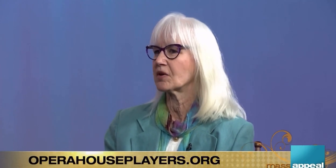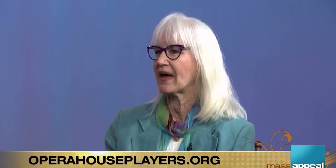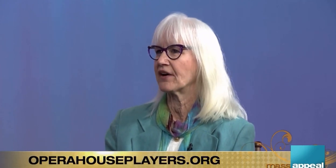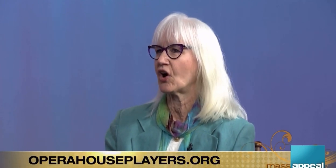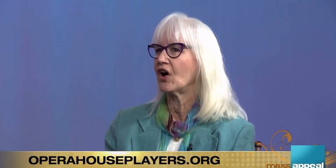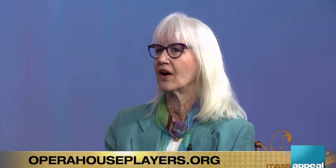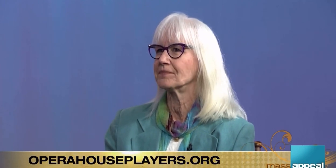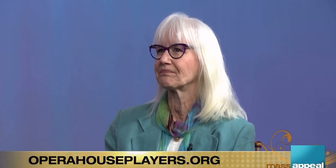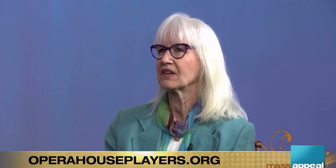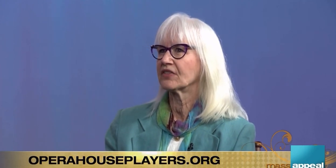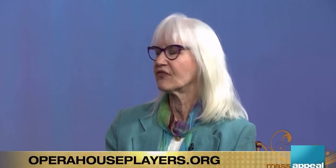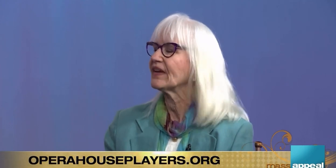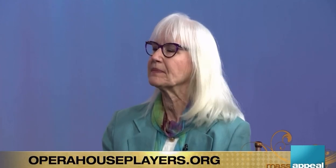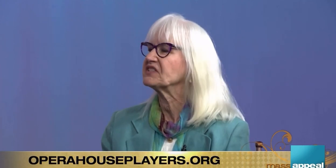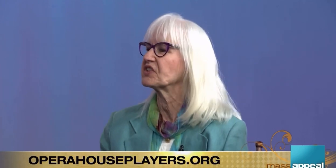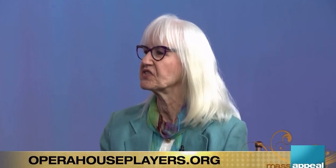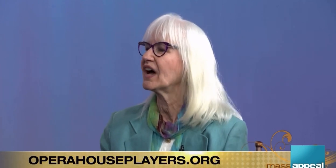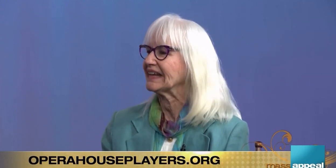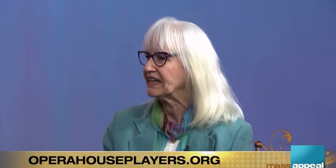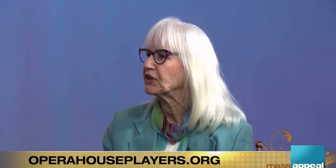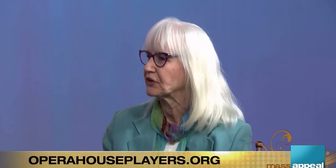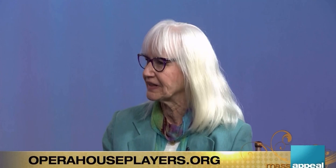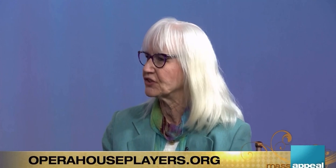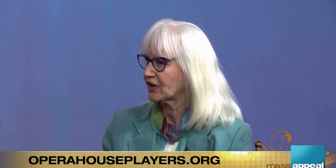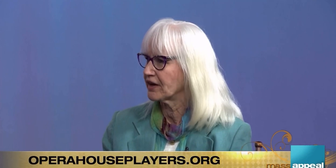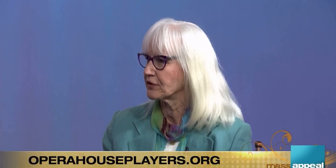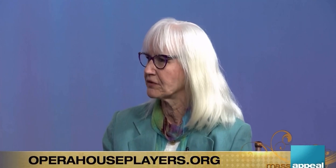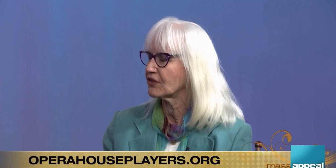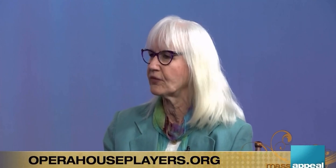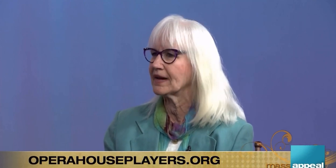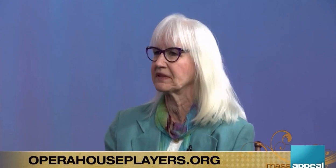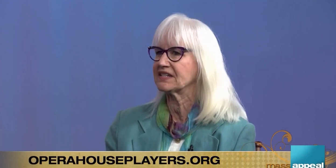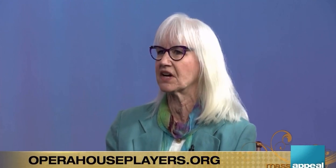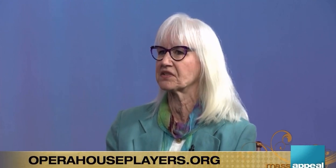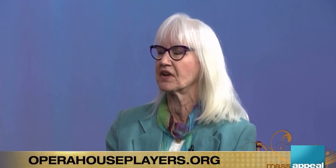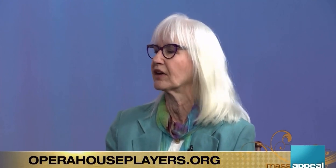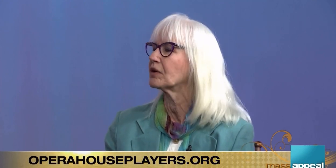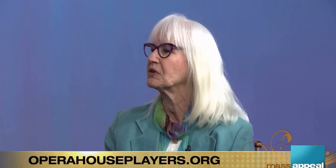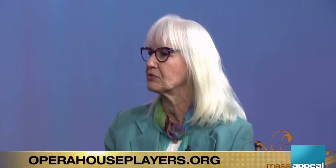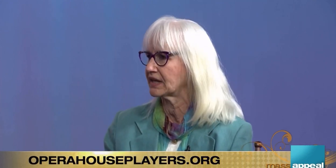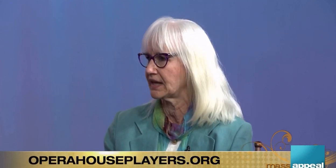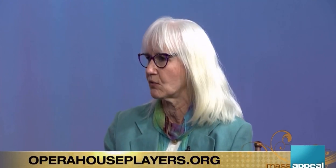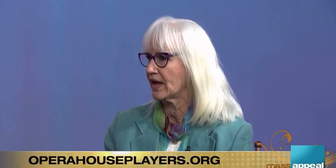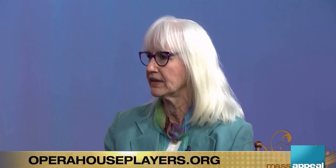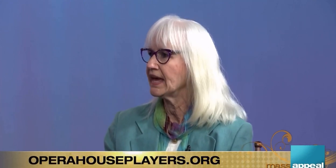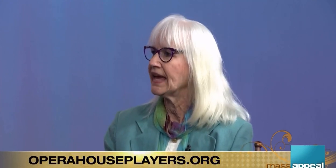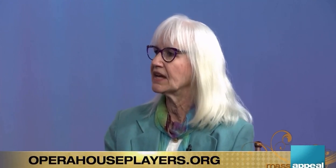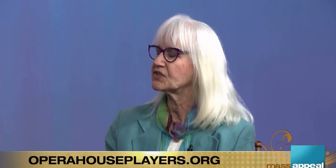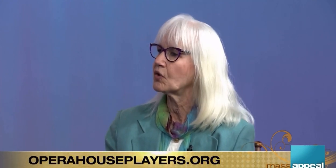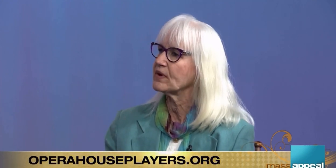about, the family does not hear each other, the family does not communicate well. And so we